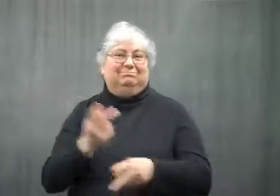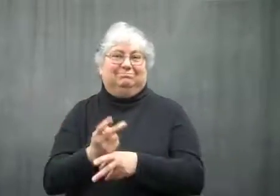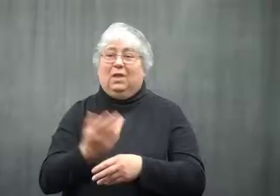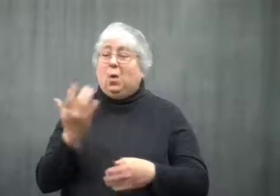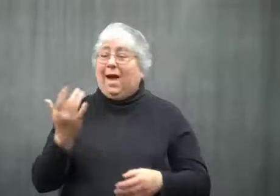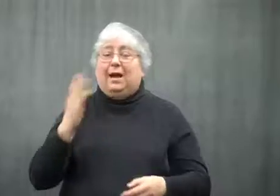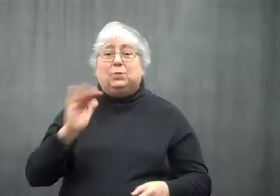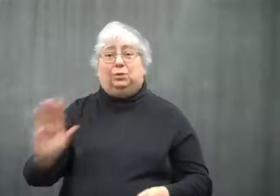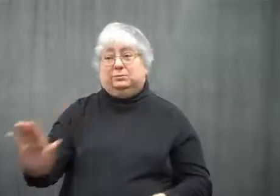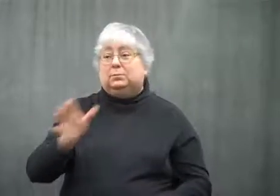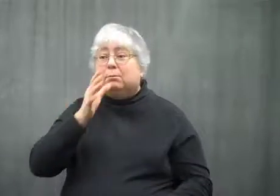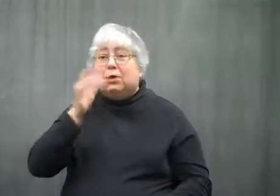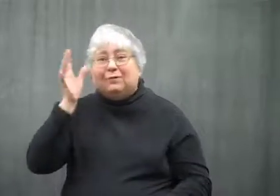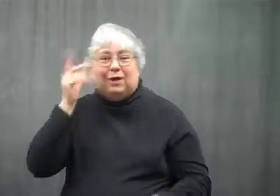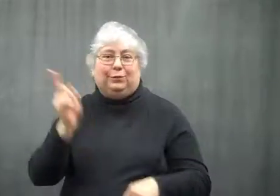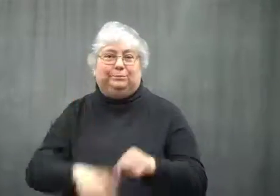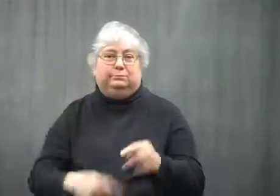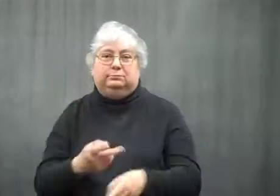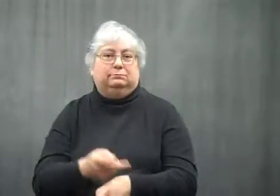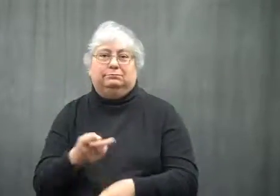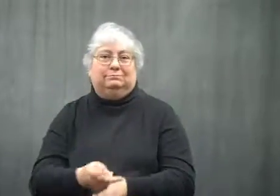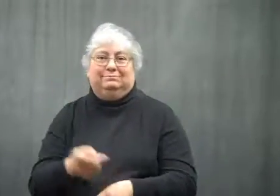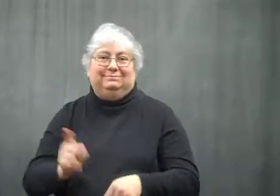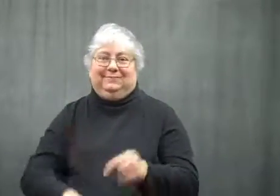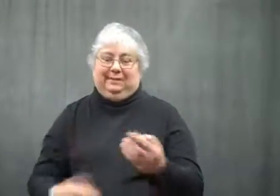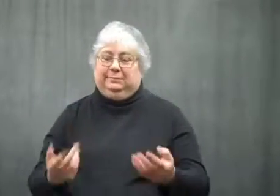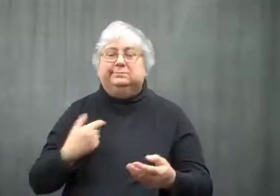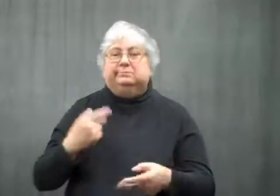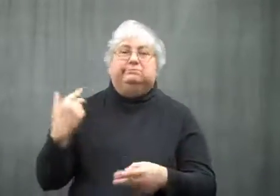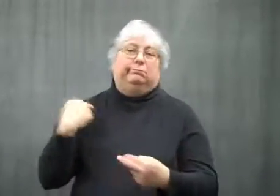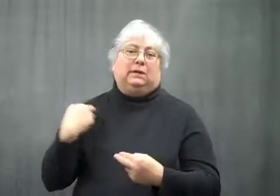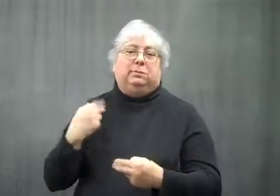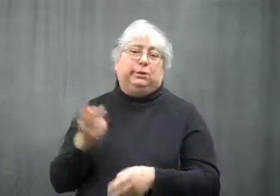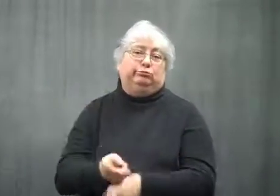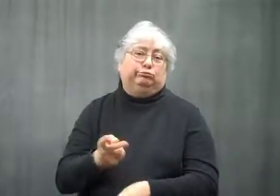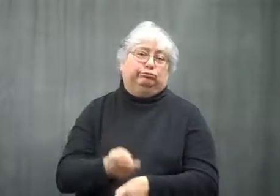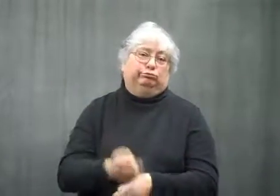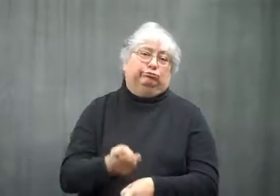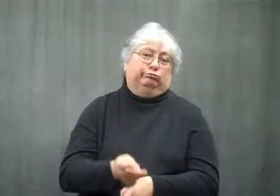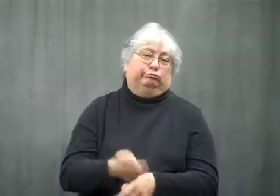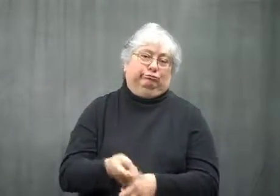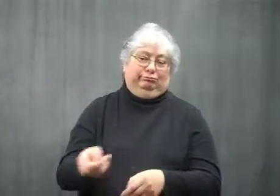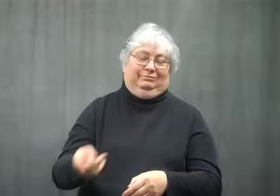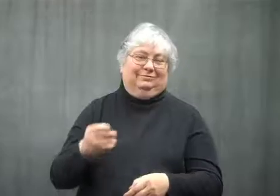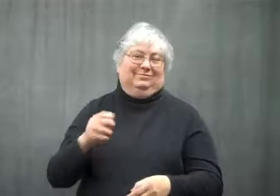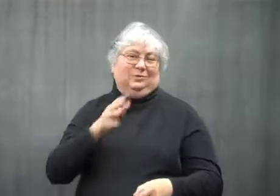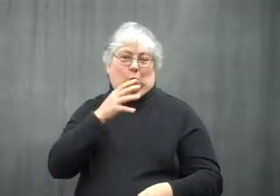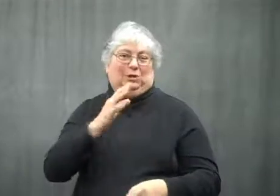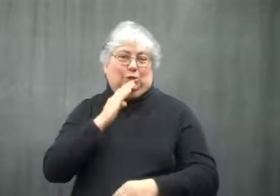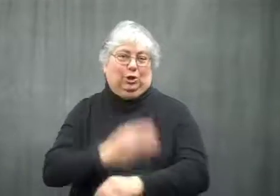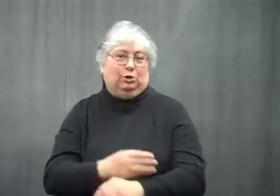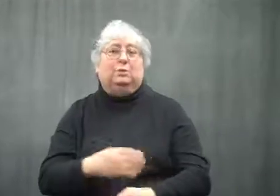Her parents were unable to care for her, so they have been responsible for her.